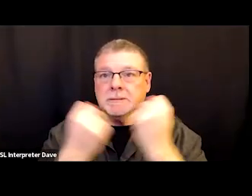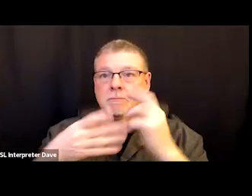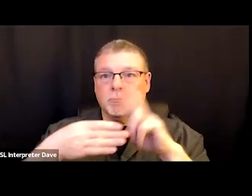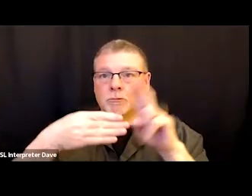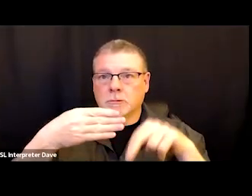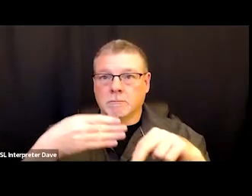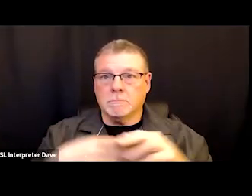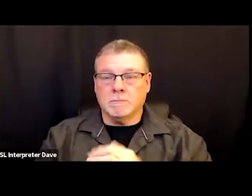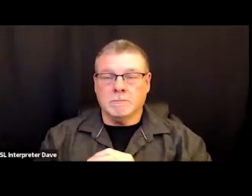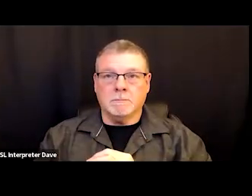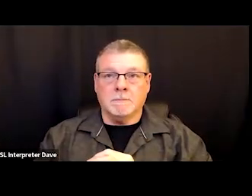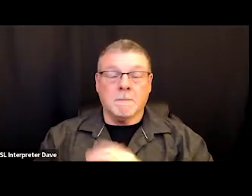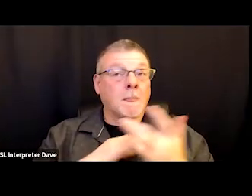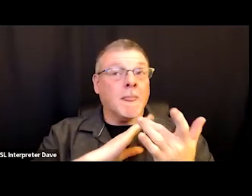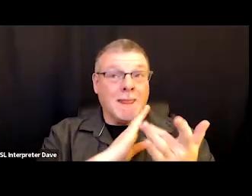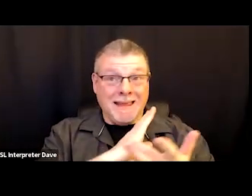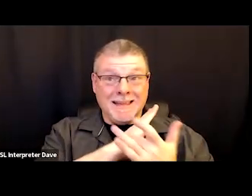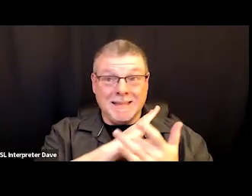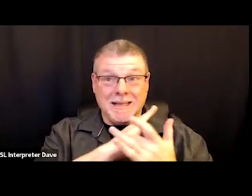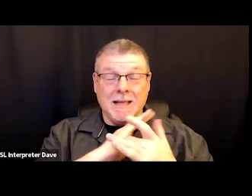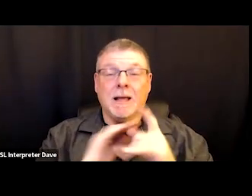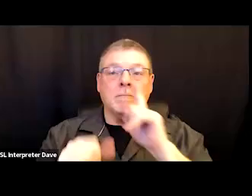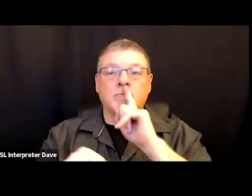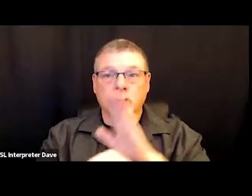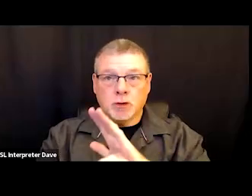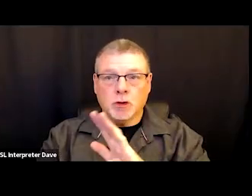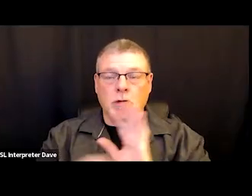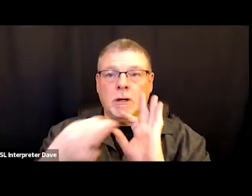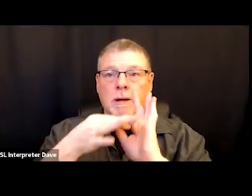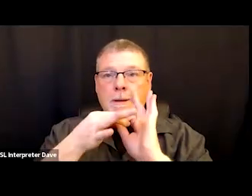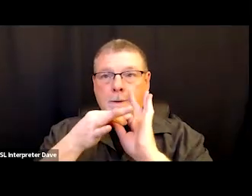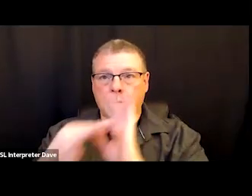So, this technology ensures that the sample belongs to the donor